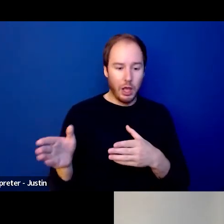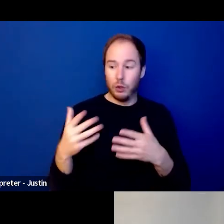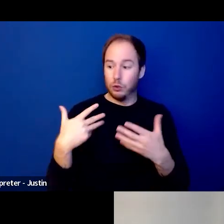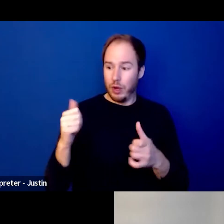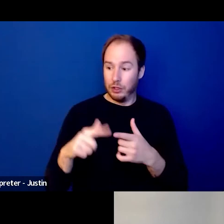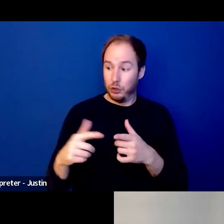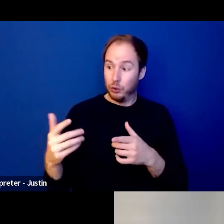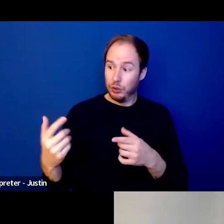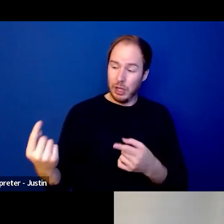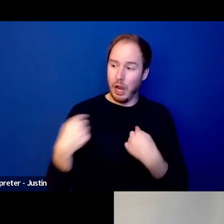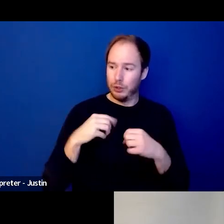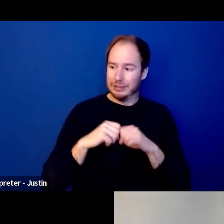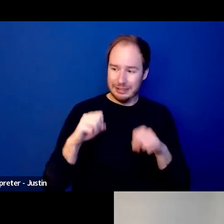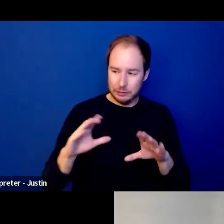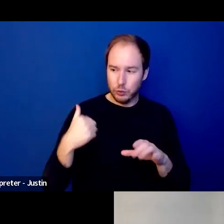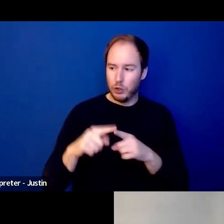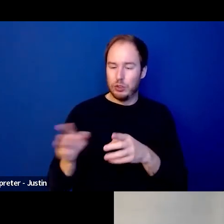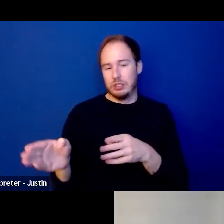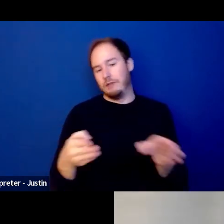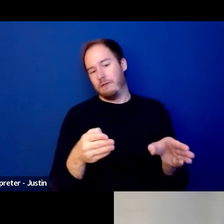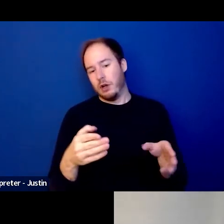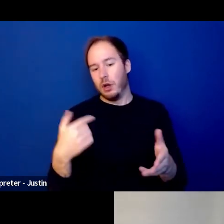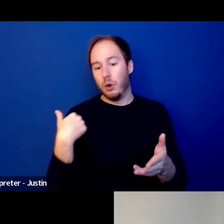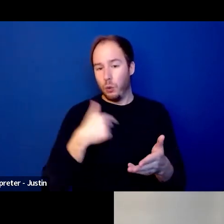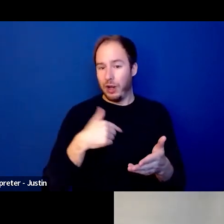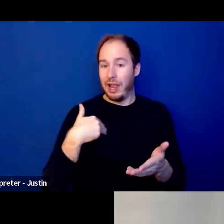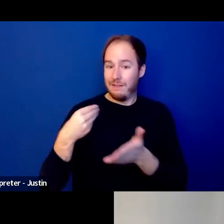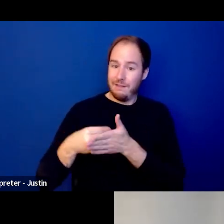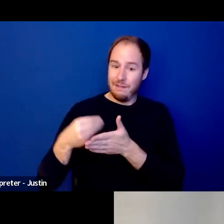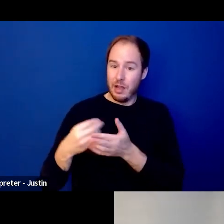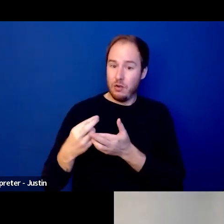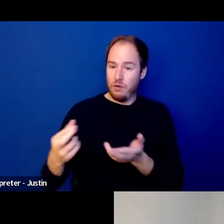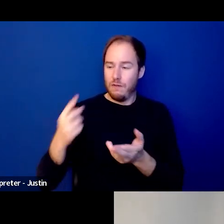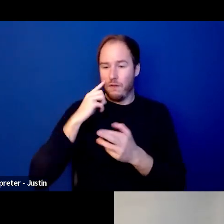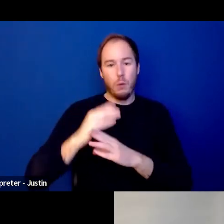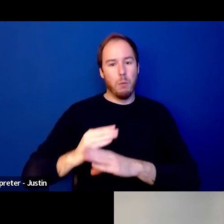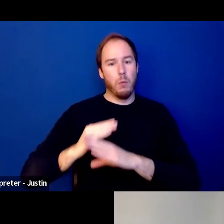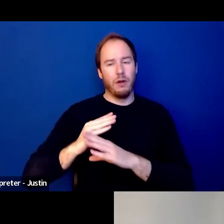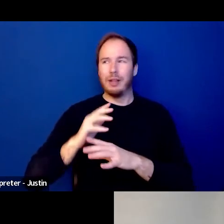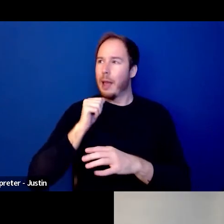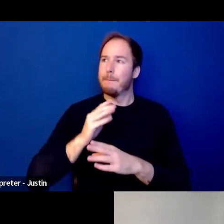So we're getting a lot of funding and resources for prevention work. So people aren't even coming into our system.